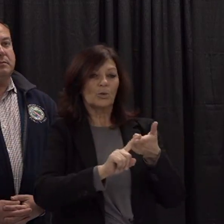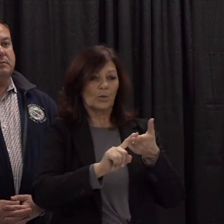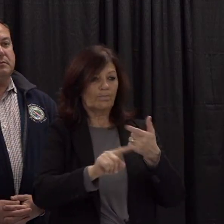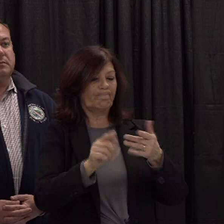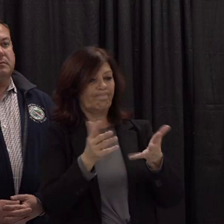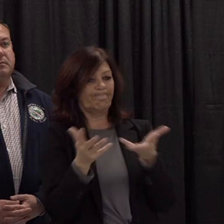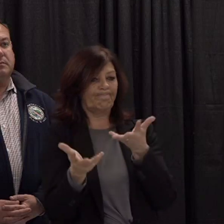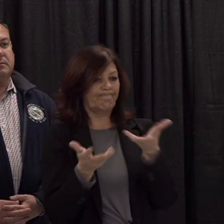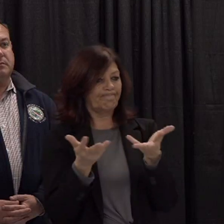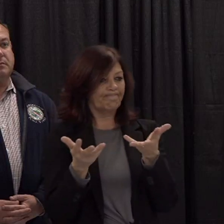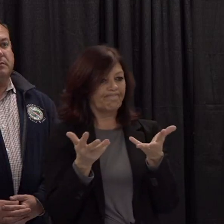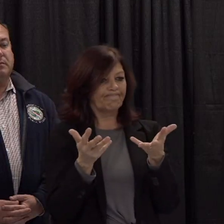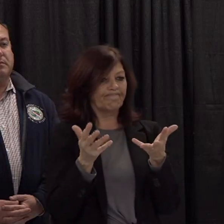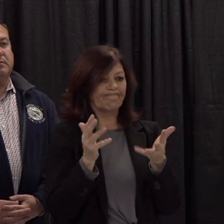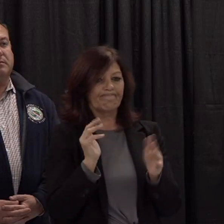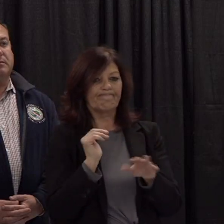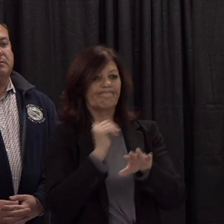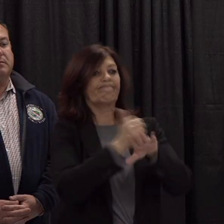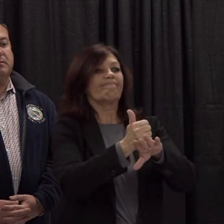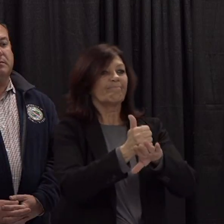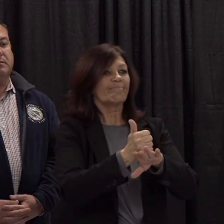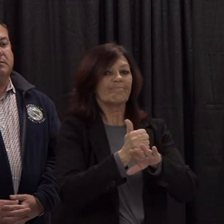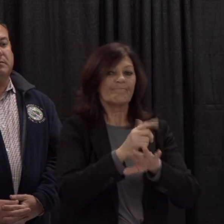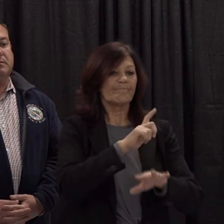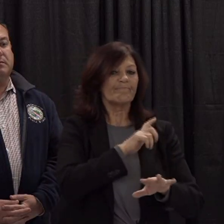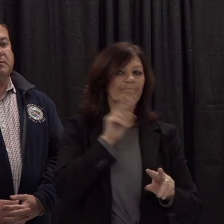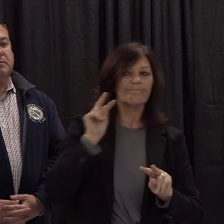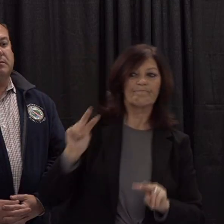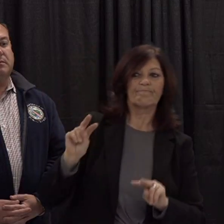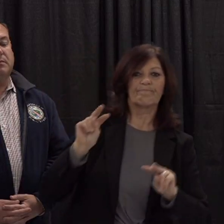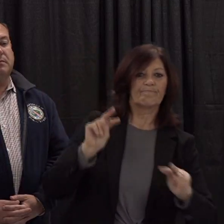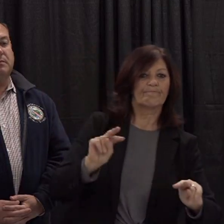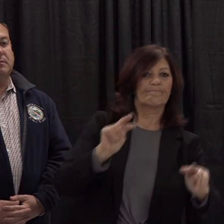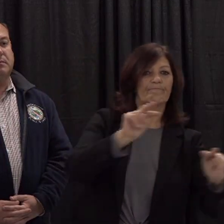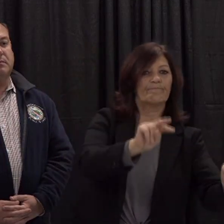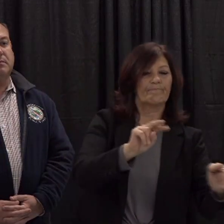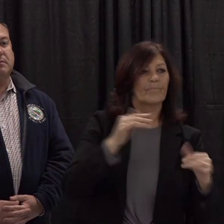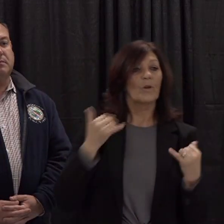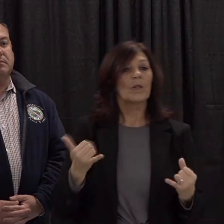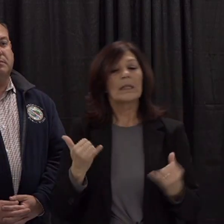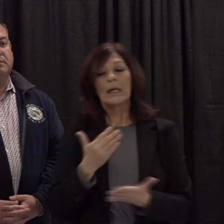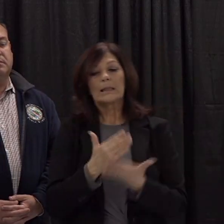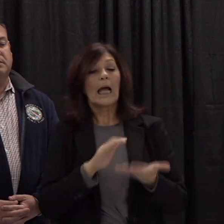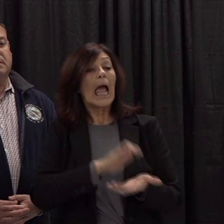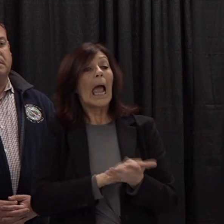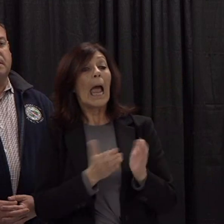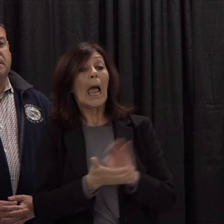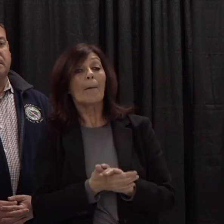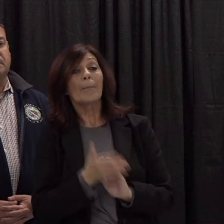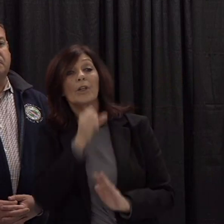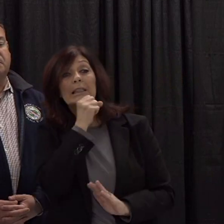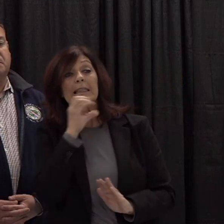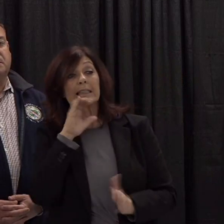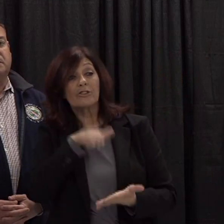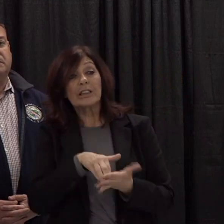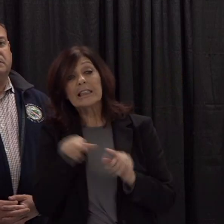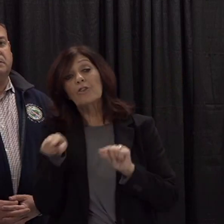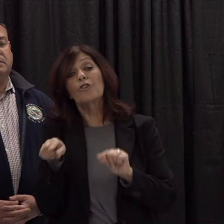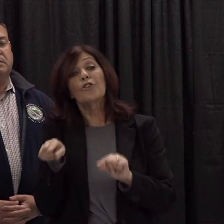vehicles at various locations, some of the individuals who are now at the Hamburg. Senior Center.